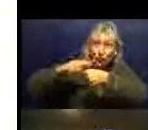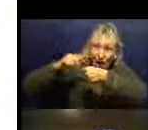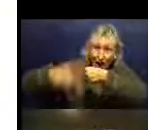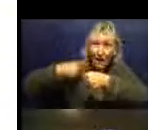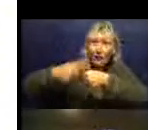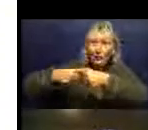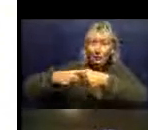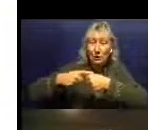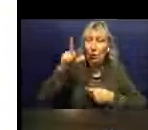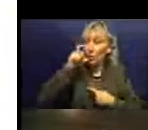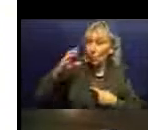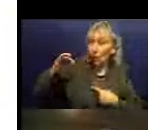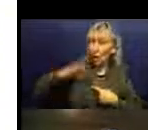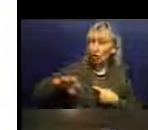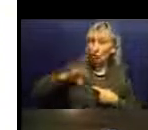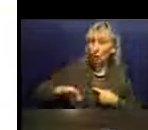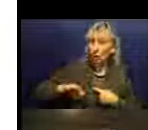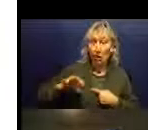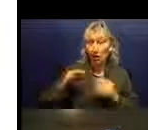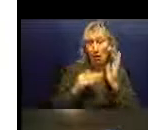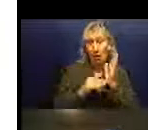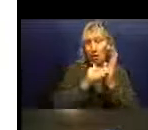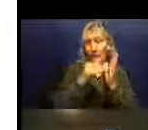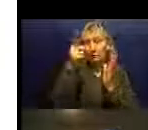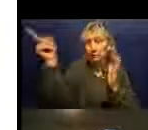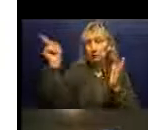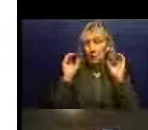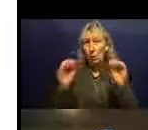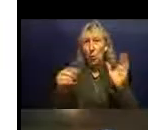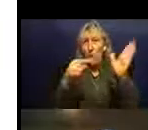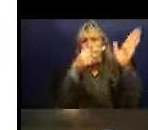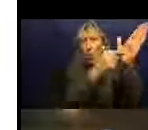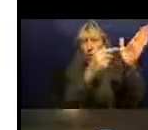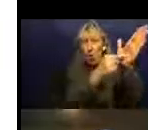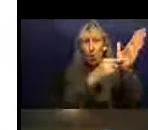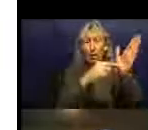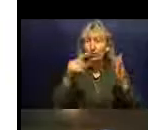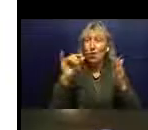And so there's a lot of different ways We can go about this. is it supporting year round operational support?